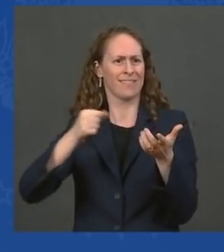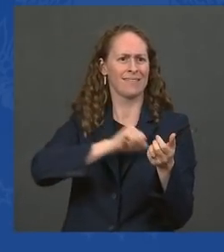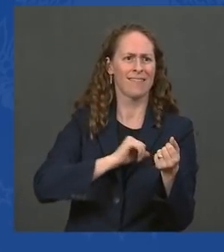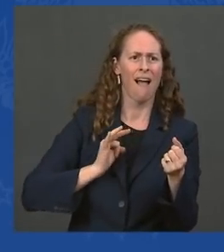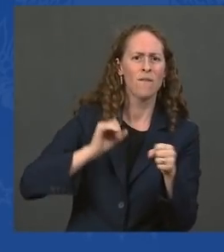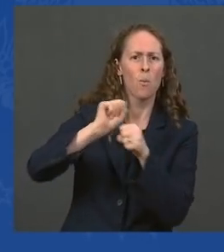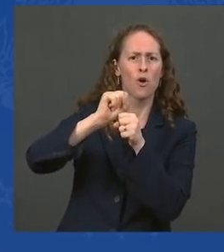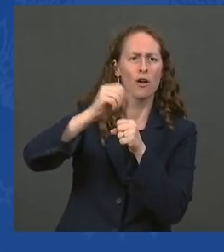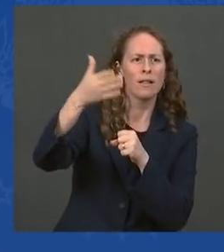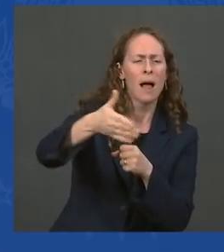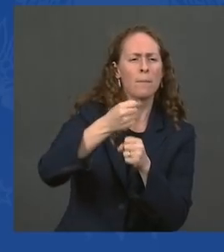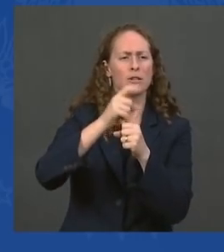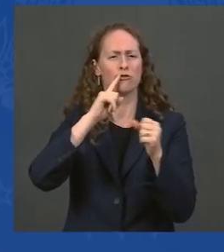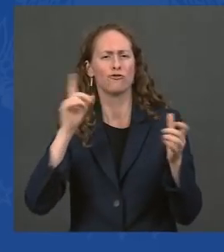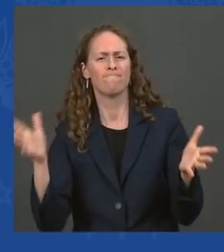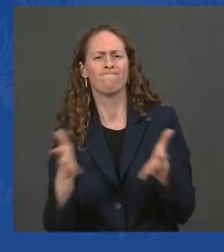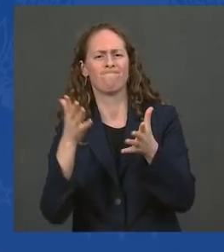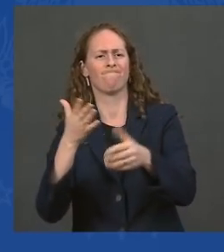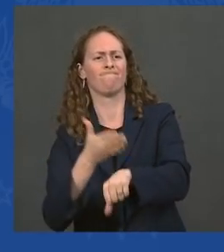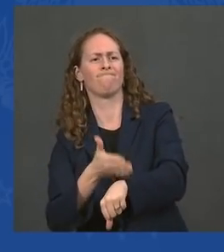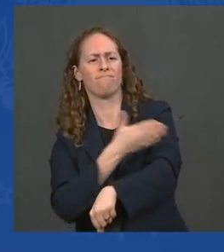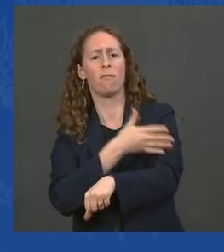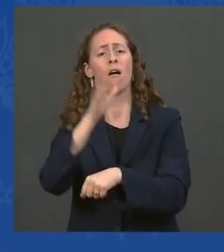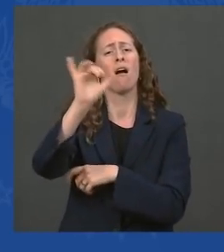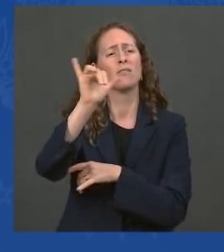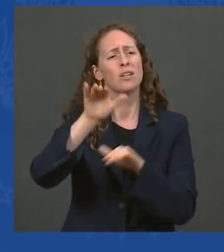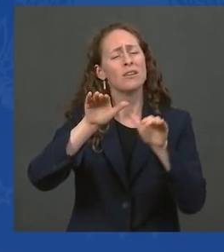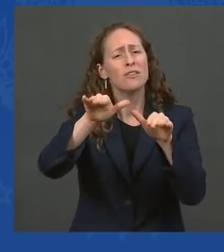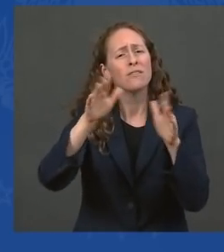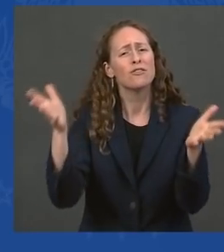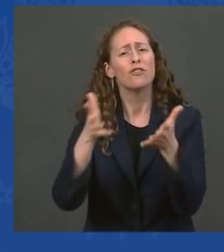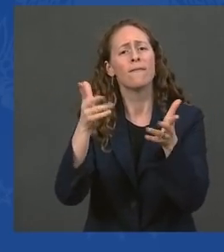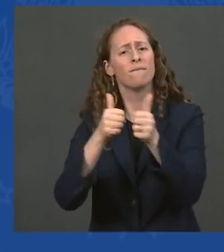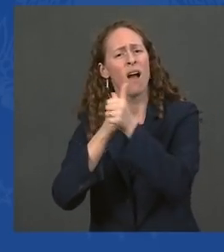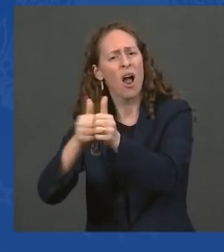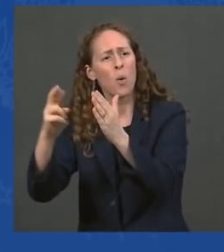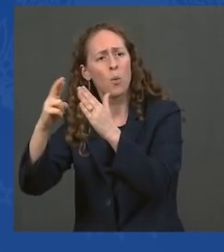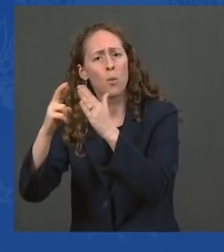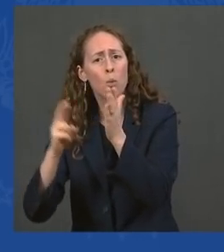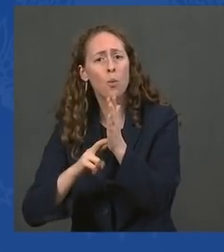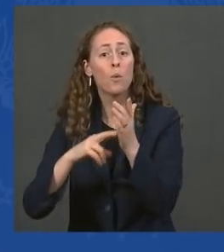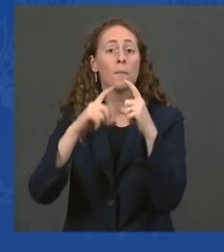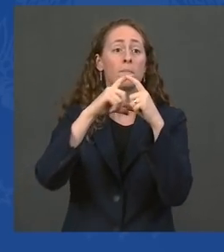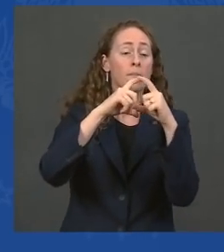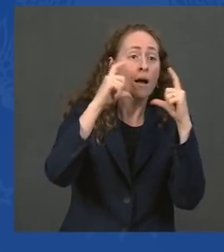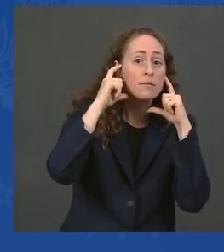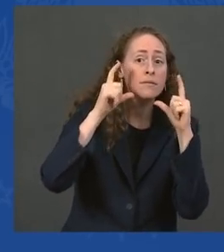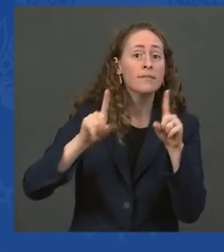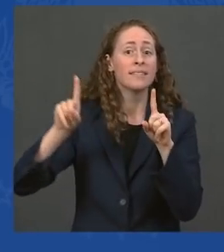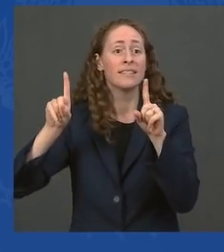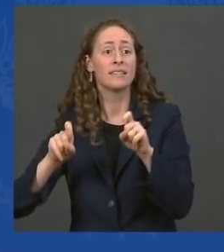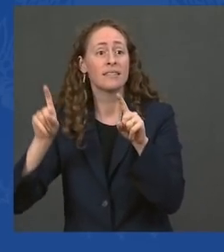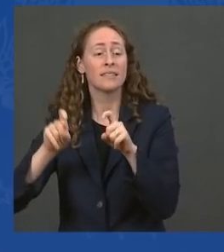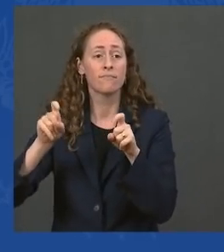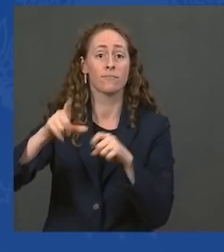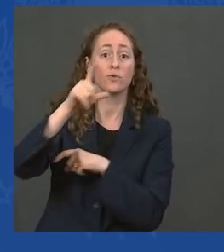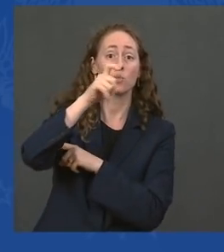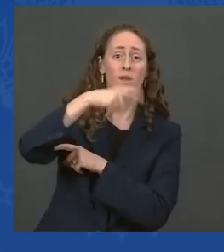health measures like masking, testing, and getting everyone vaccinated who is eligible to be vaccinated.